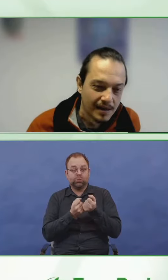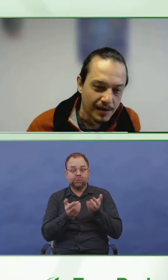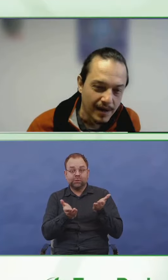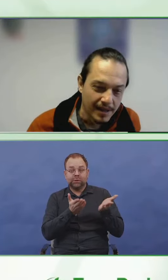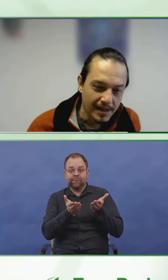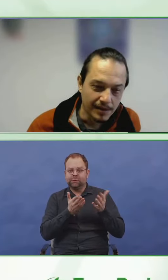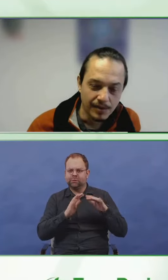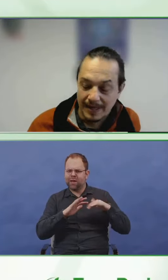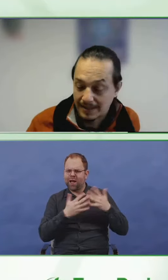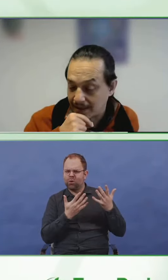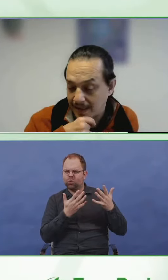Thank you, Thomas.